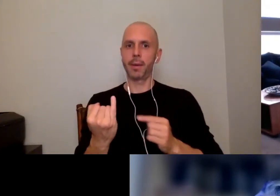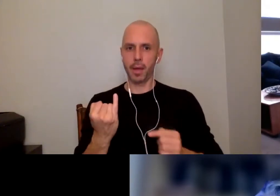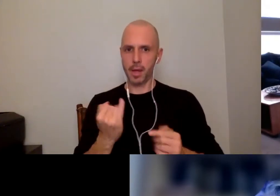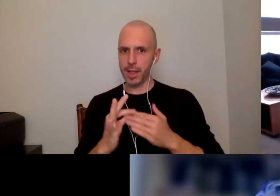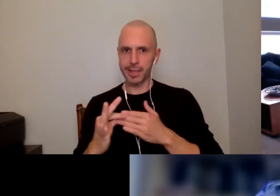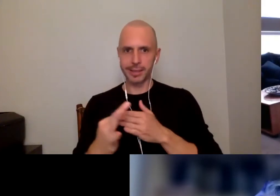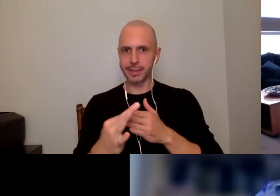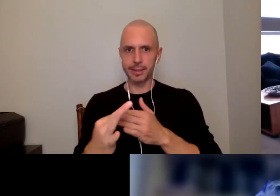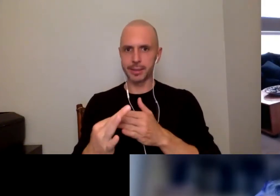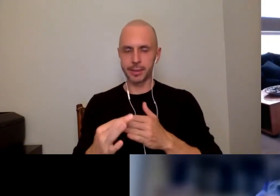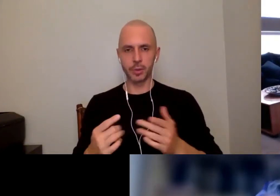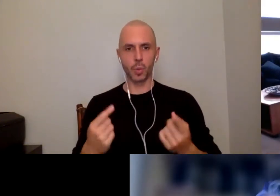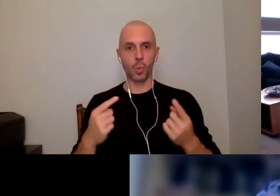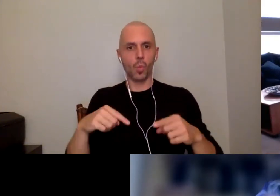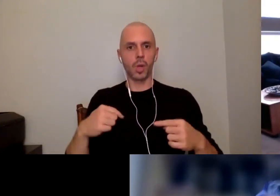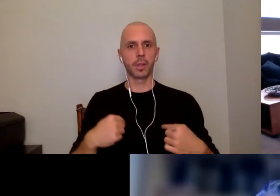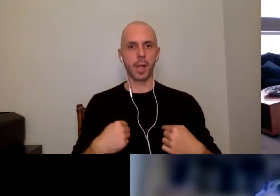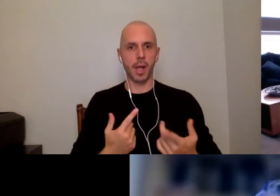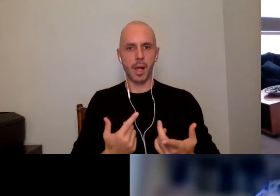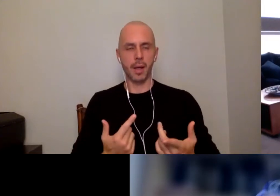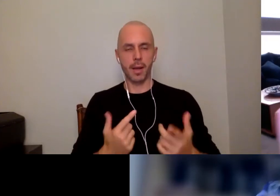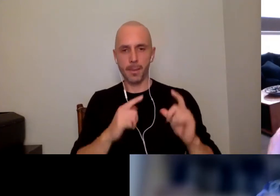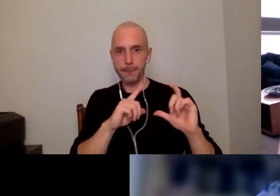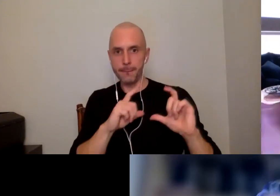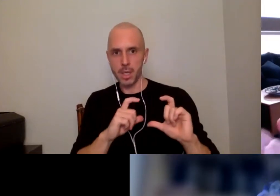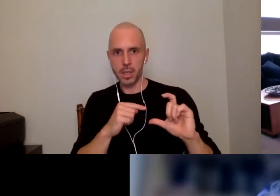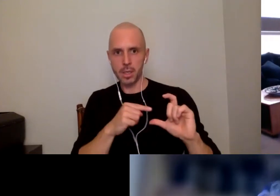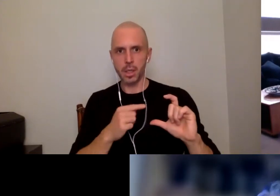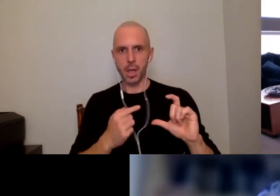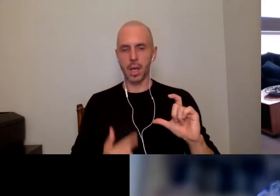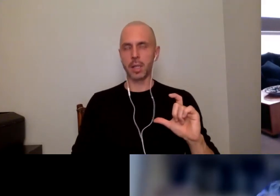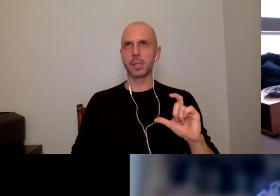and intuition when i'm making work that it's not all structured but of course you know sometimes